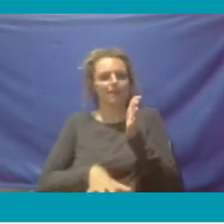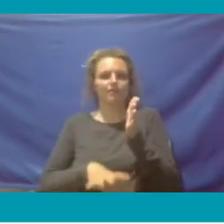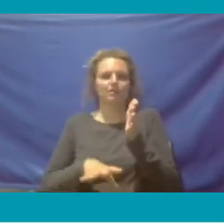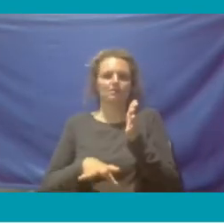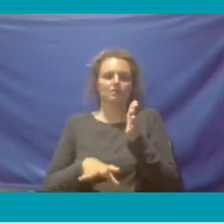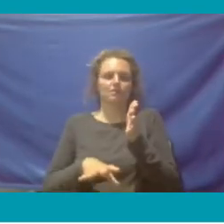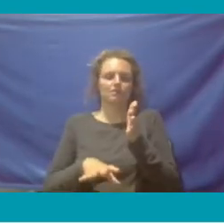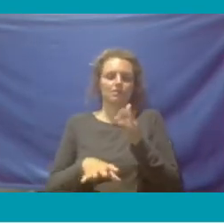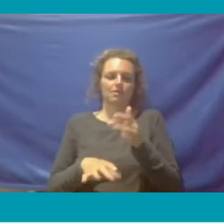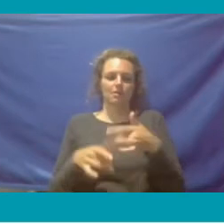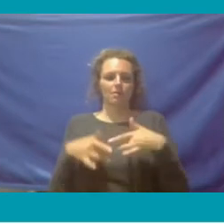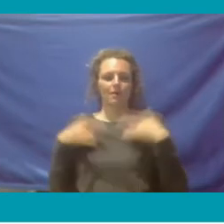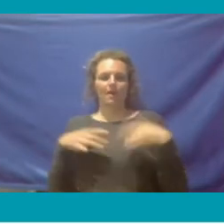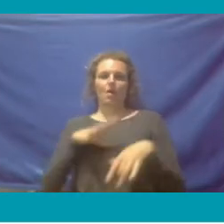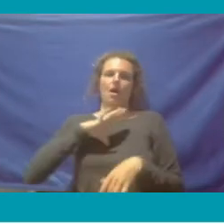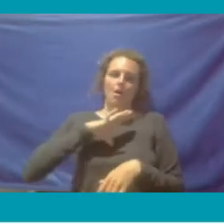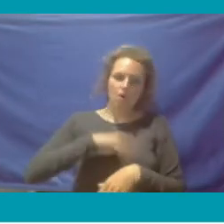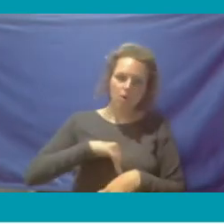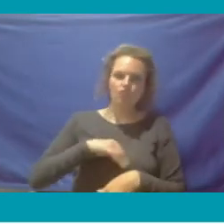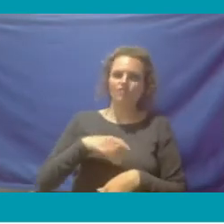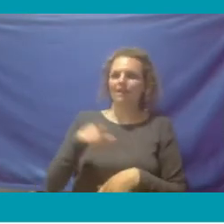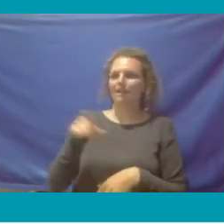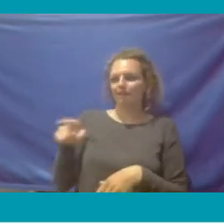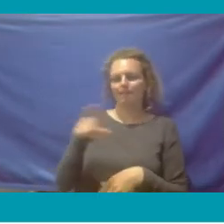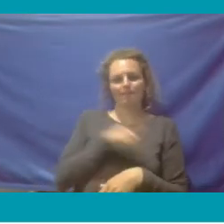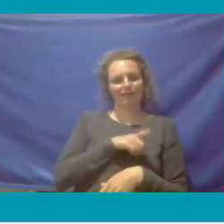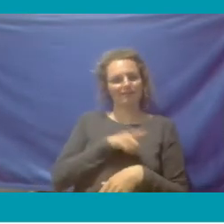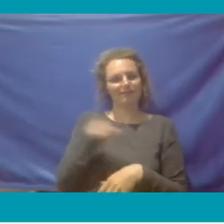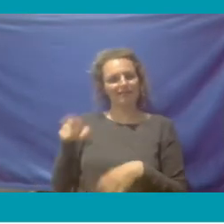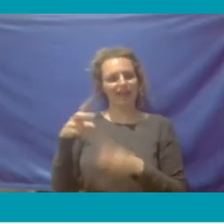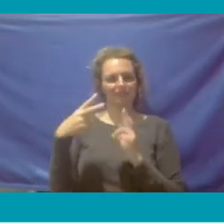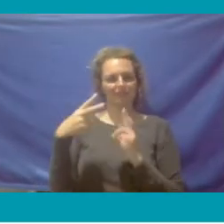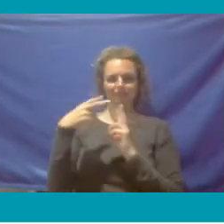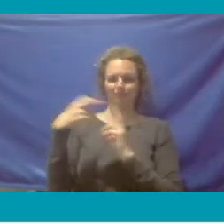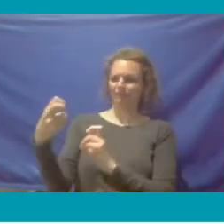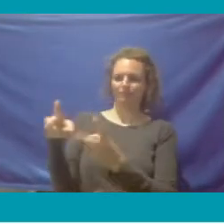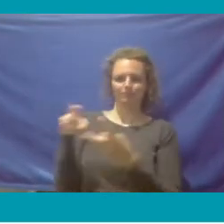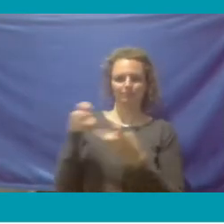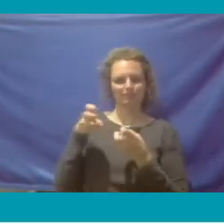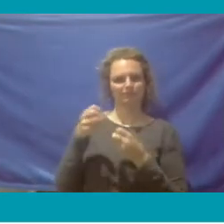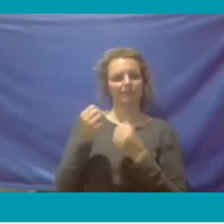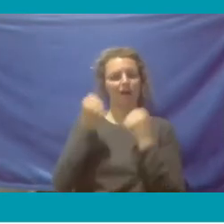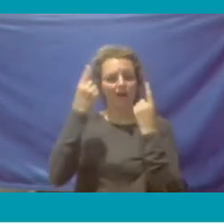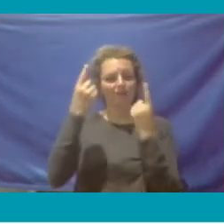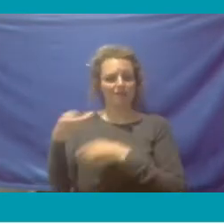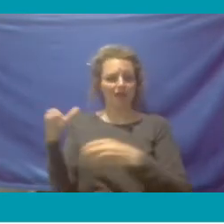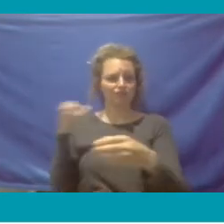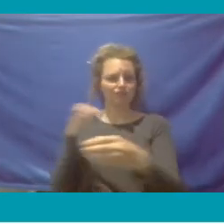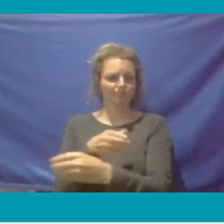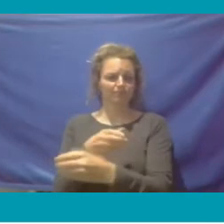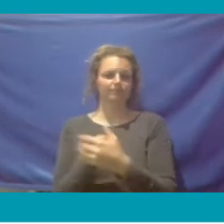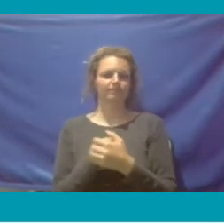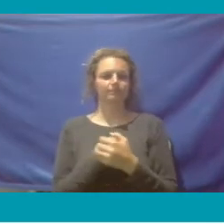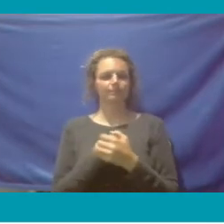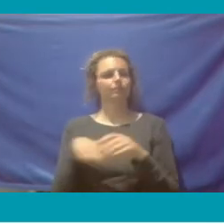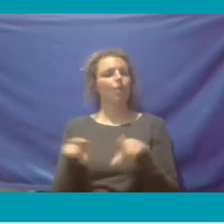So that's something else. And then I think another USP for us is that we're not just a career service.